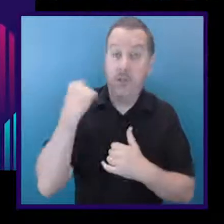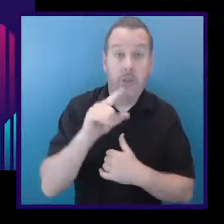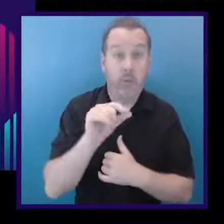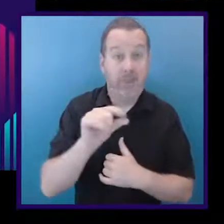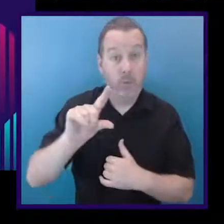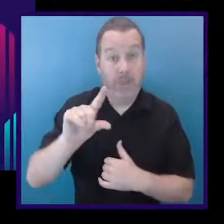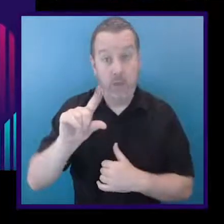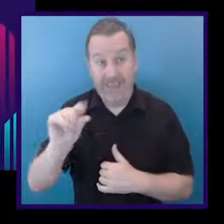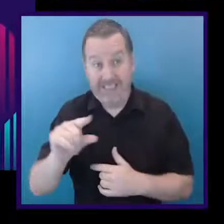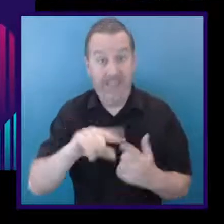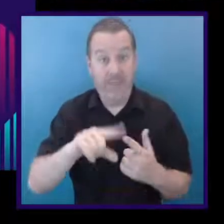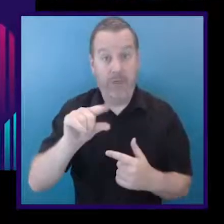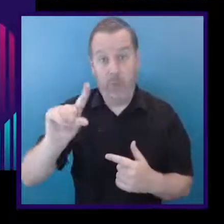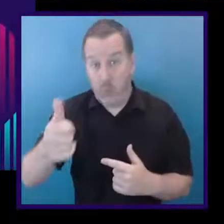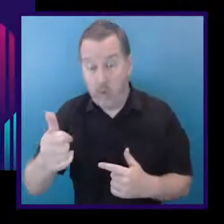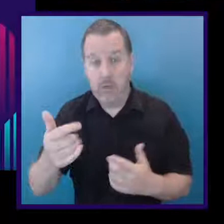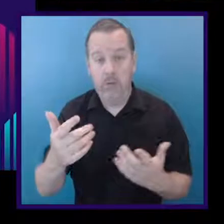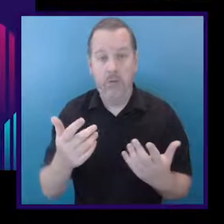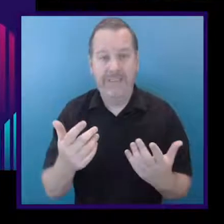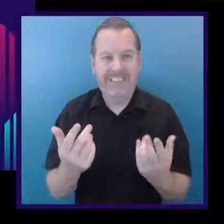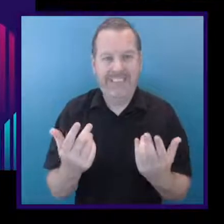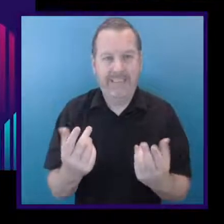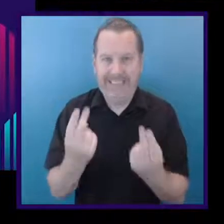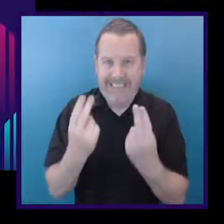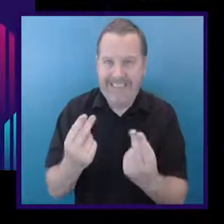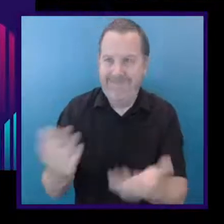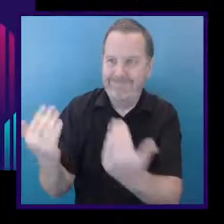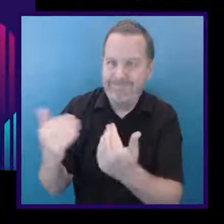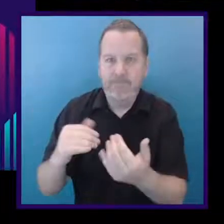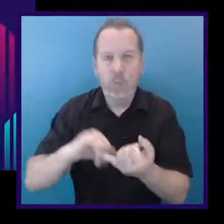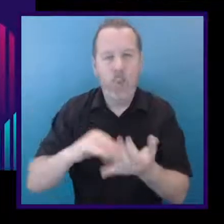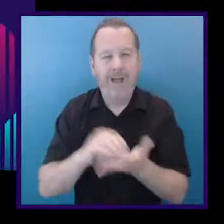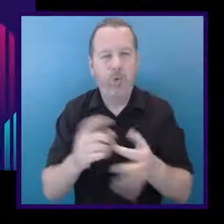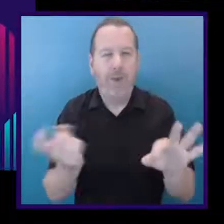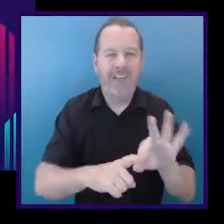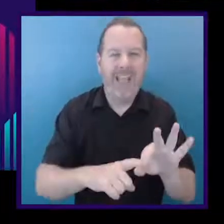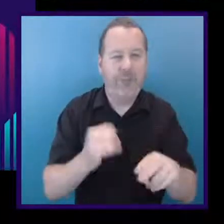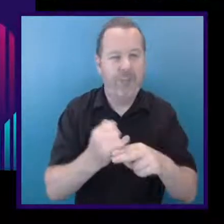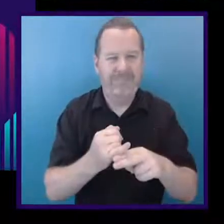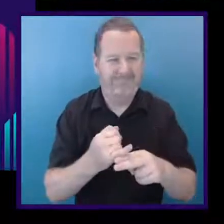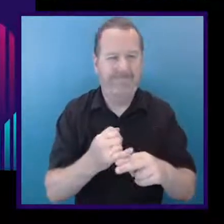of qualifications in heritage or home languages for pupils - and that really is very regrettable